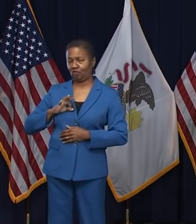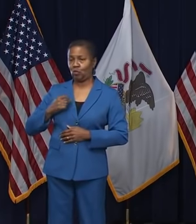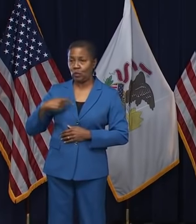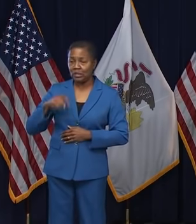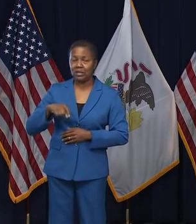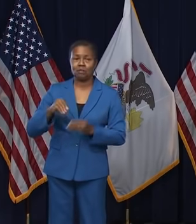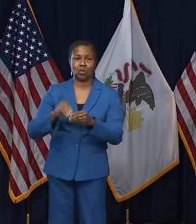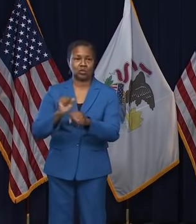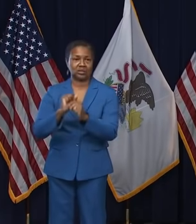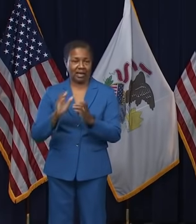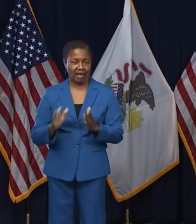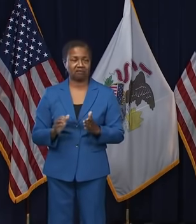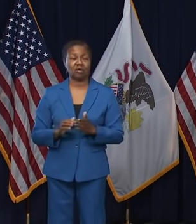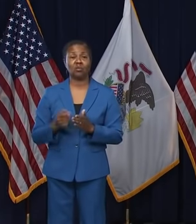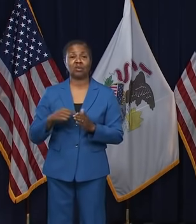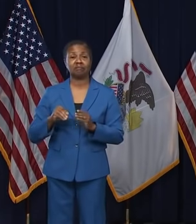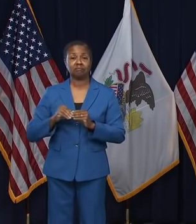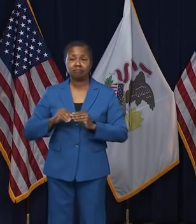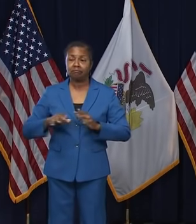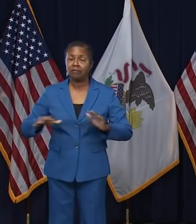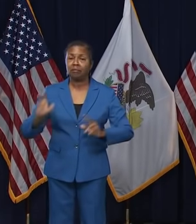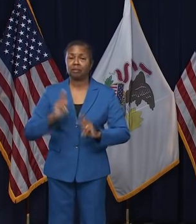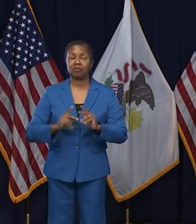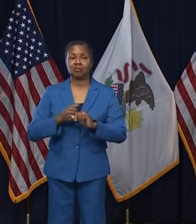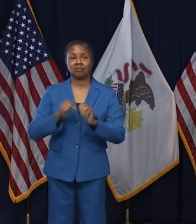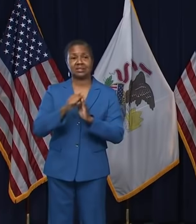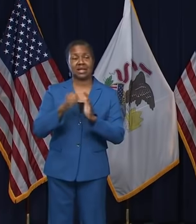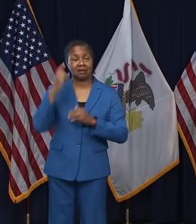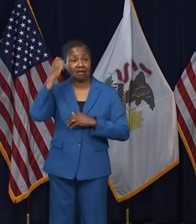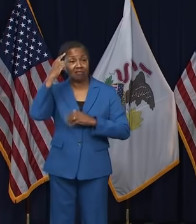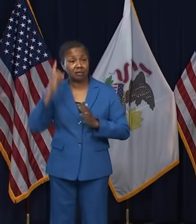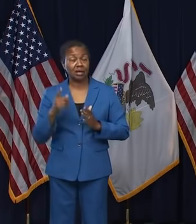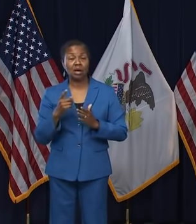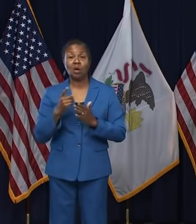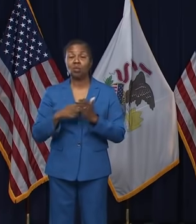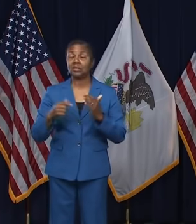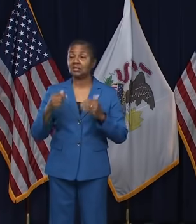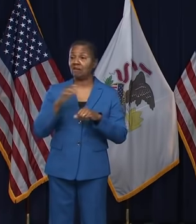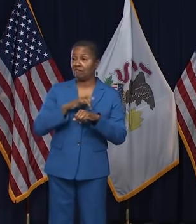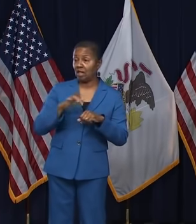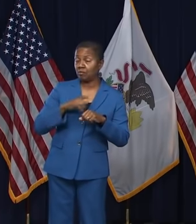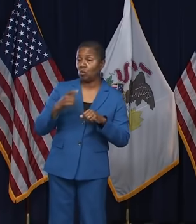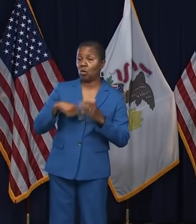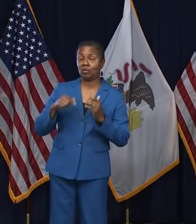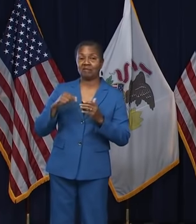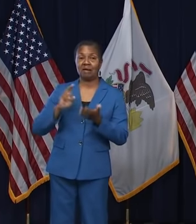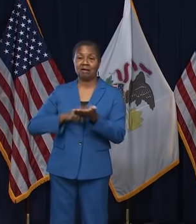biggest concern is staffing.